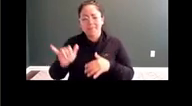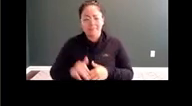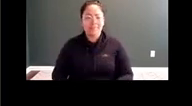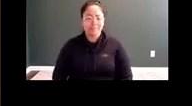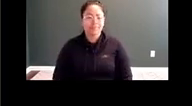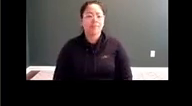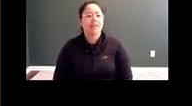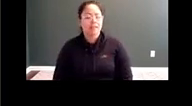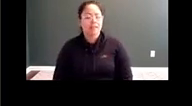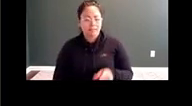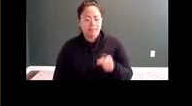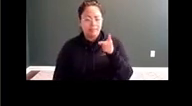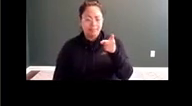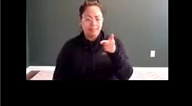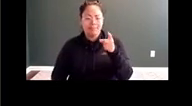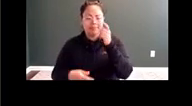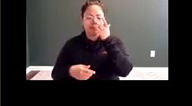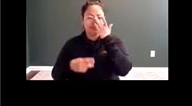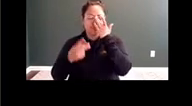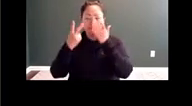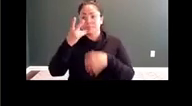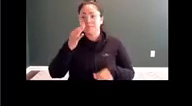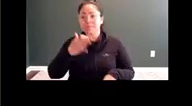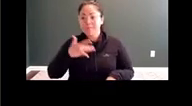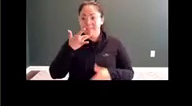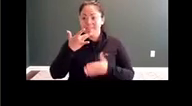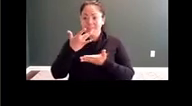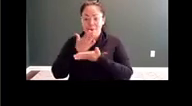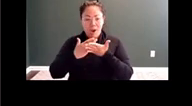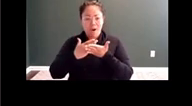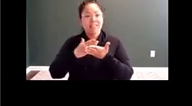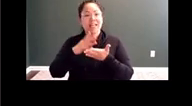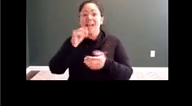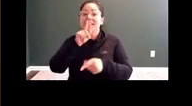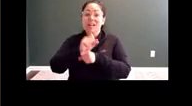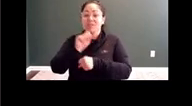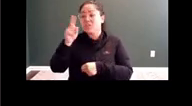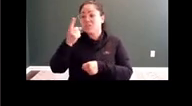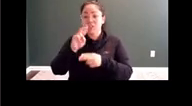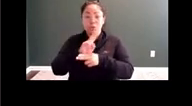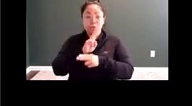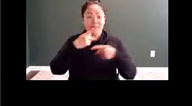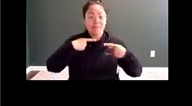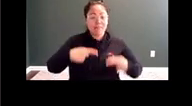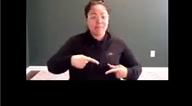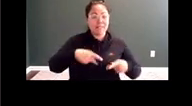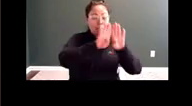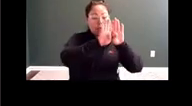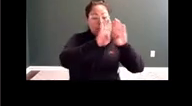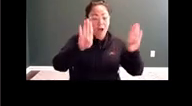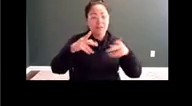These are also very favorite parts of our office. And again, it's utilizing the physical walls and the physical space in our office.